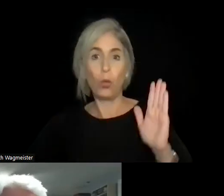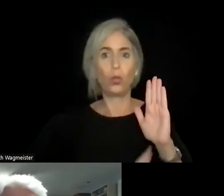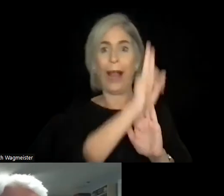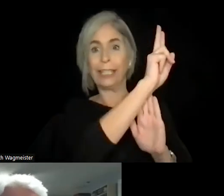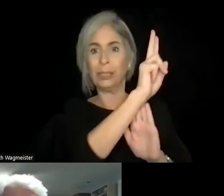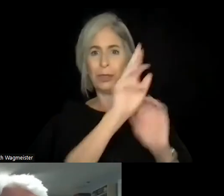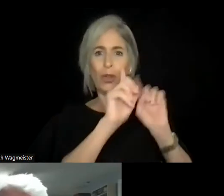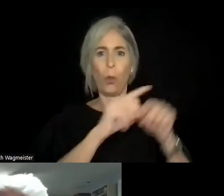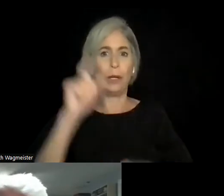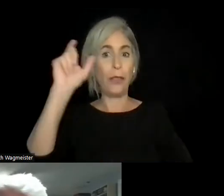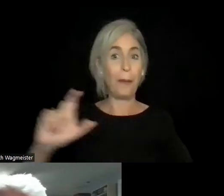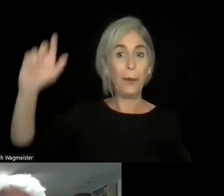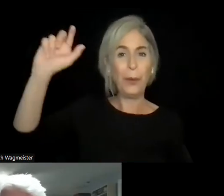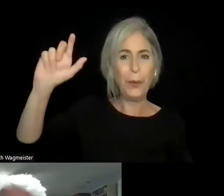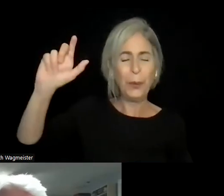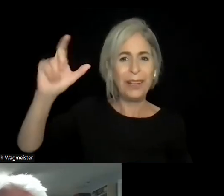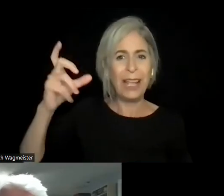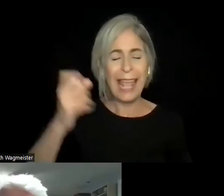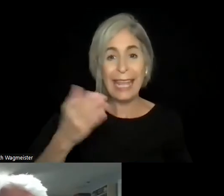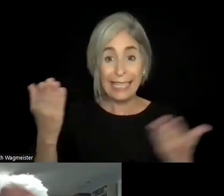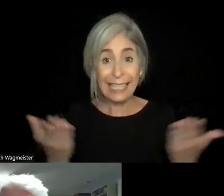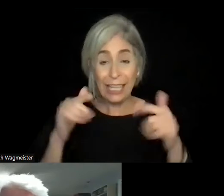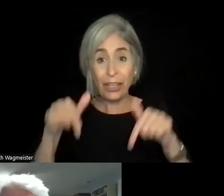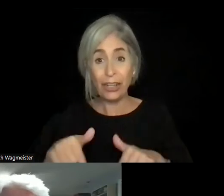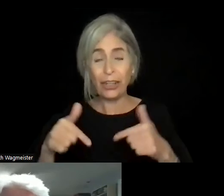for sure. In modern times there is a lot of risk with everything from